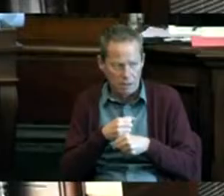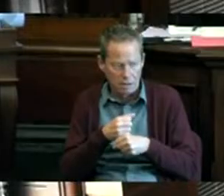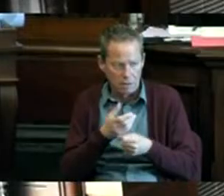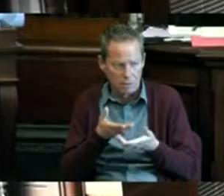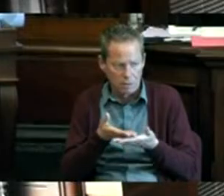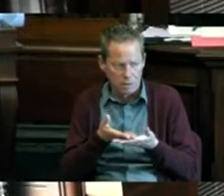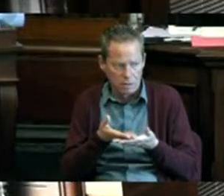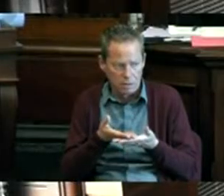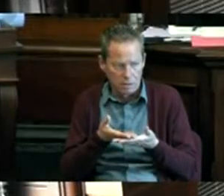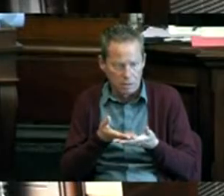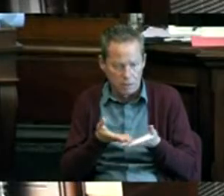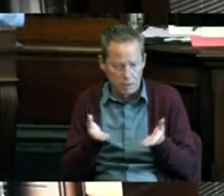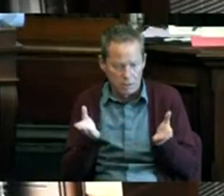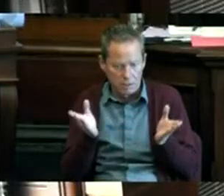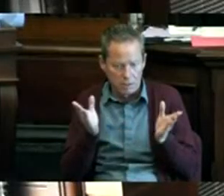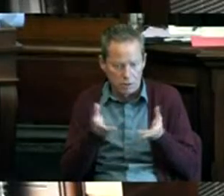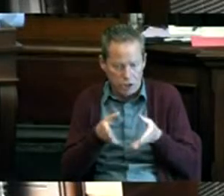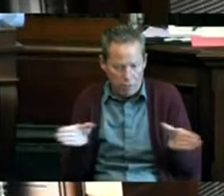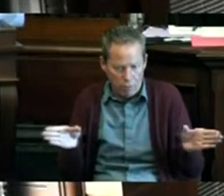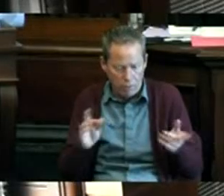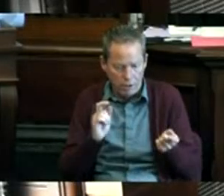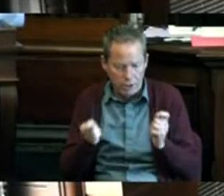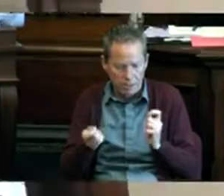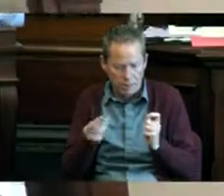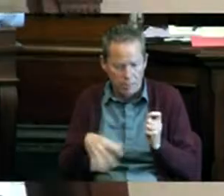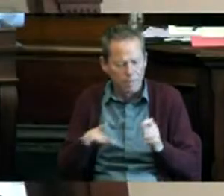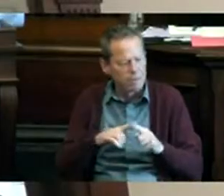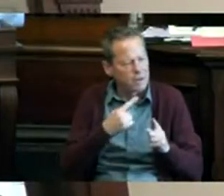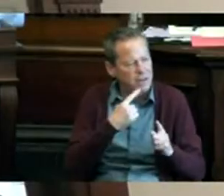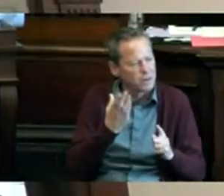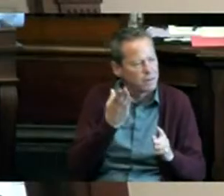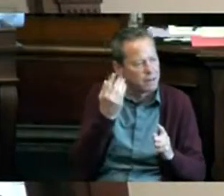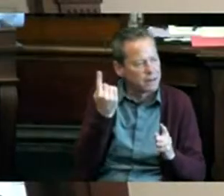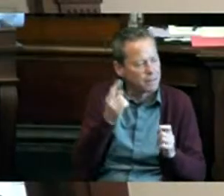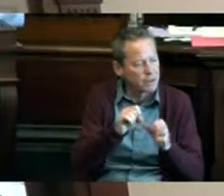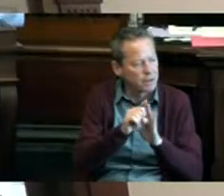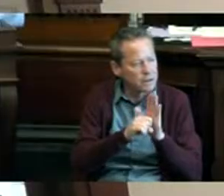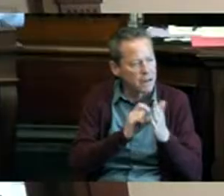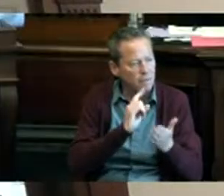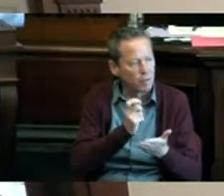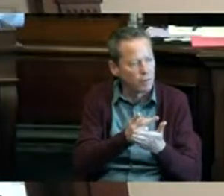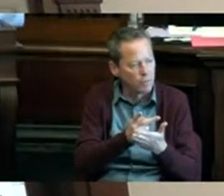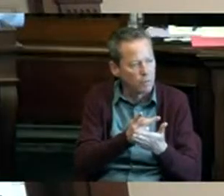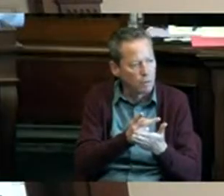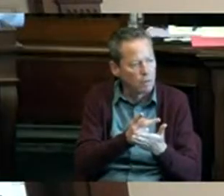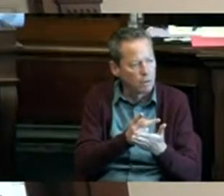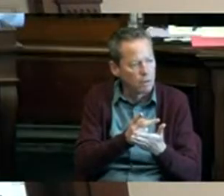not a revaluation. So we are not making blanket adjustments to